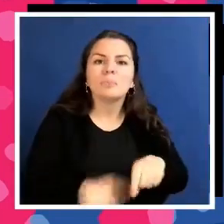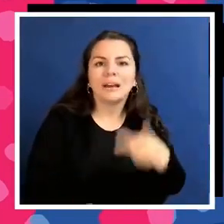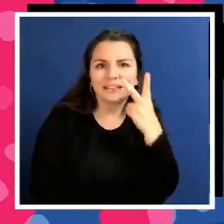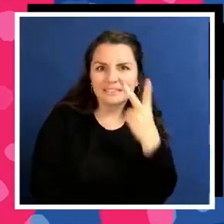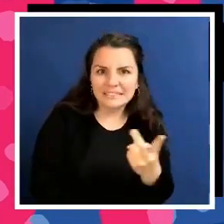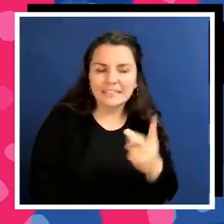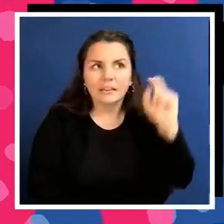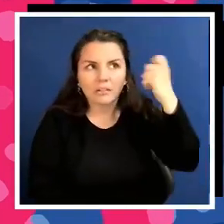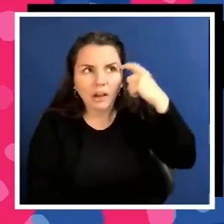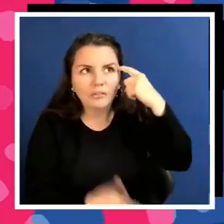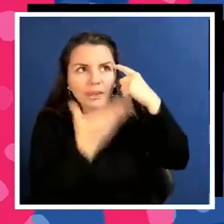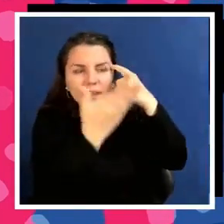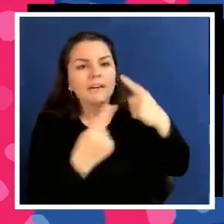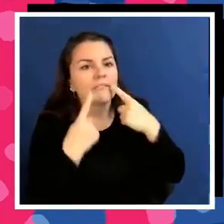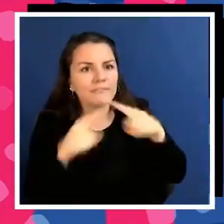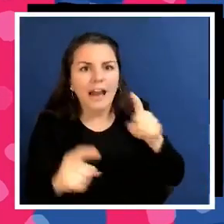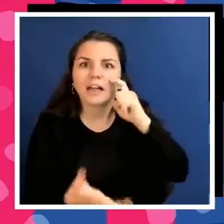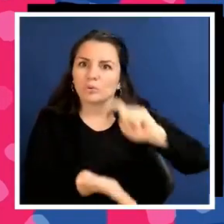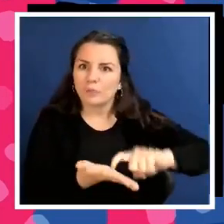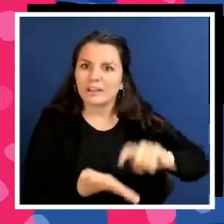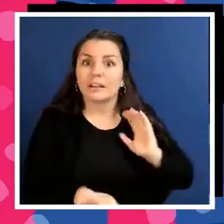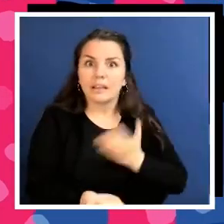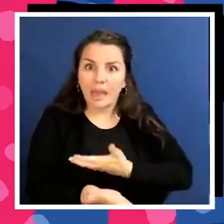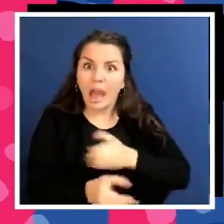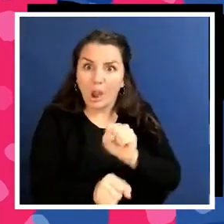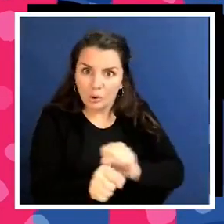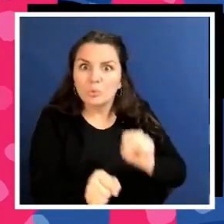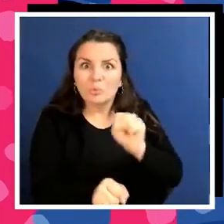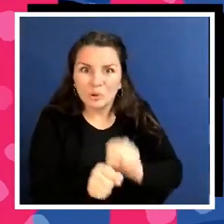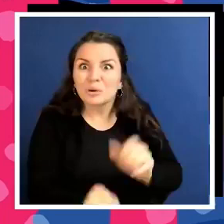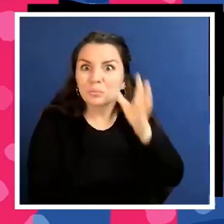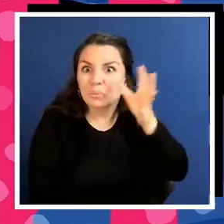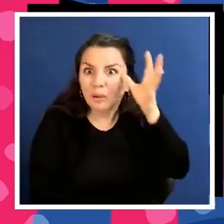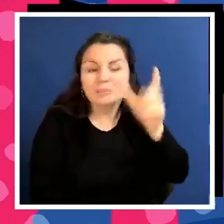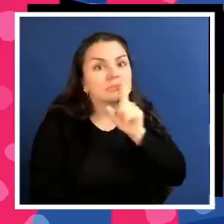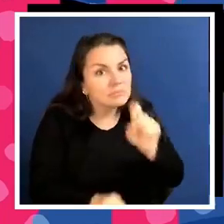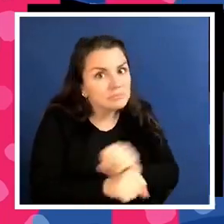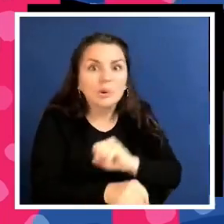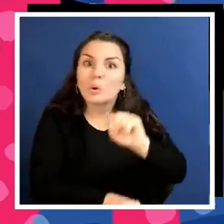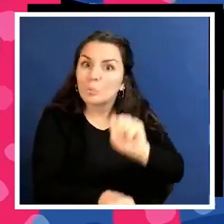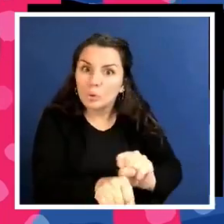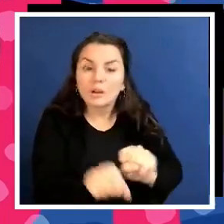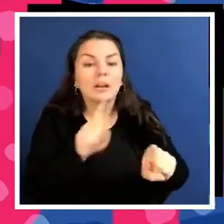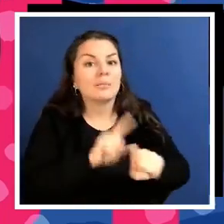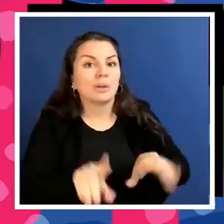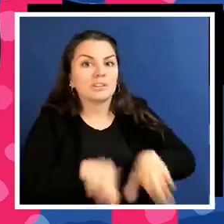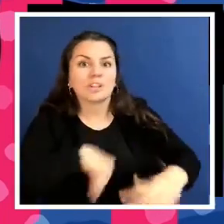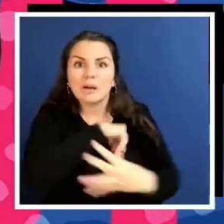INCREDIBLY EXCITED. AS A FATHER OF A 20 MONTH OLD